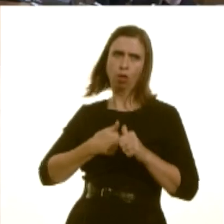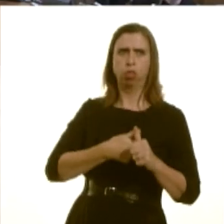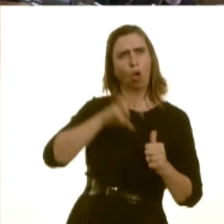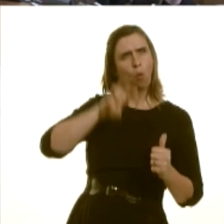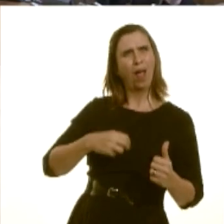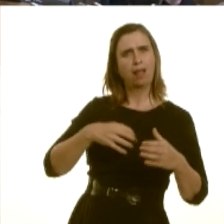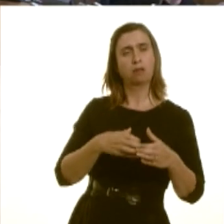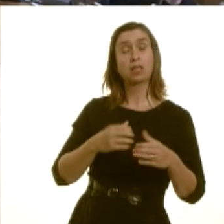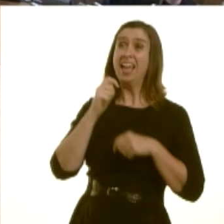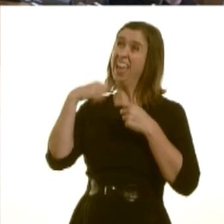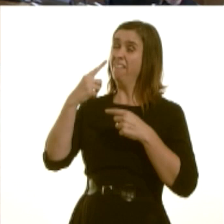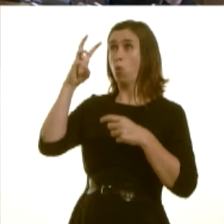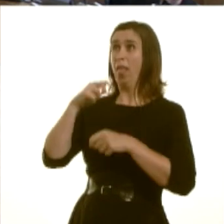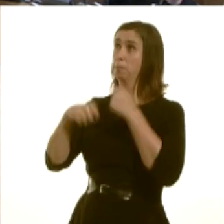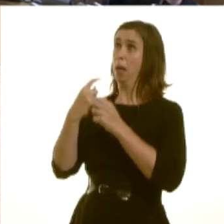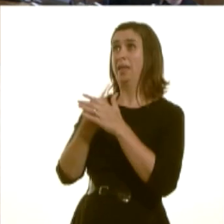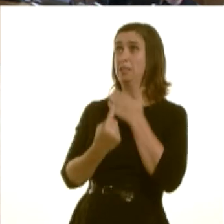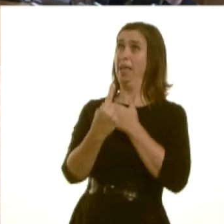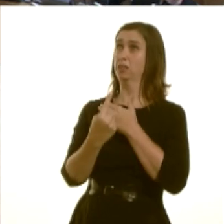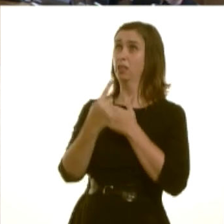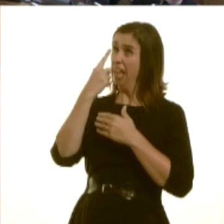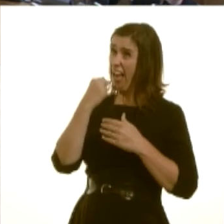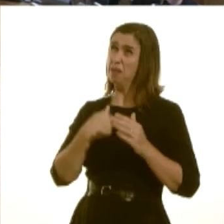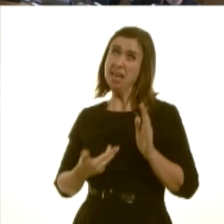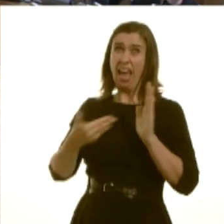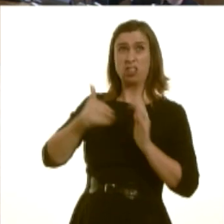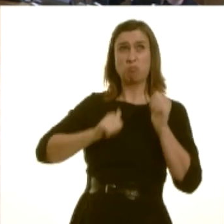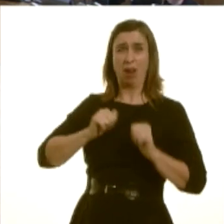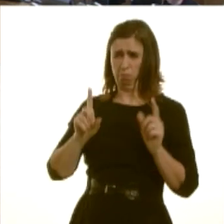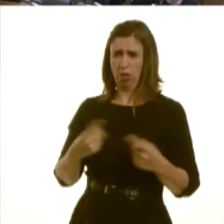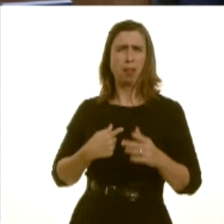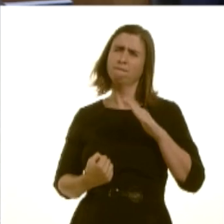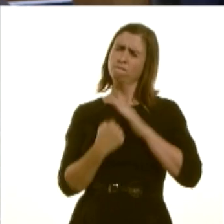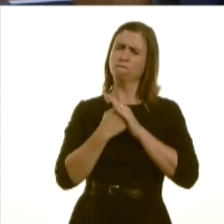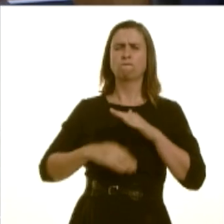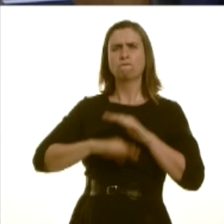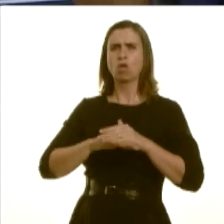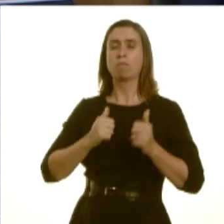would not make me more Welsh than I am now. I have to say that the use of the word ‘betrayal’